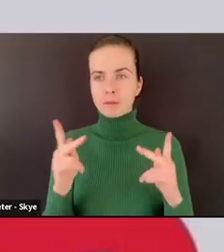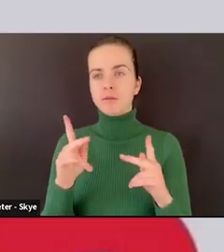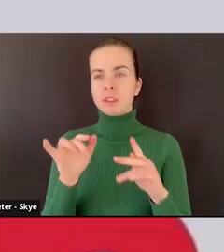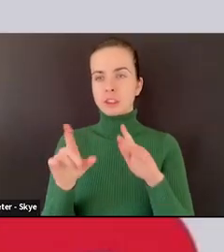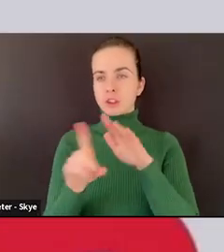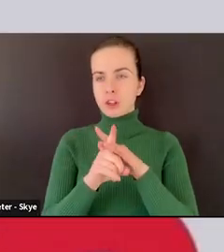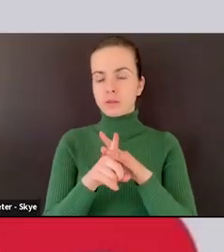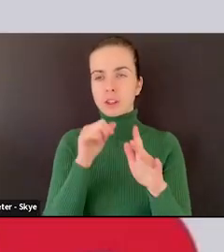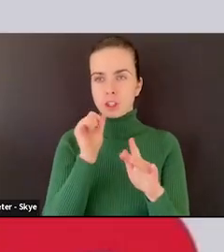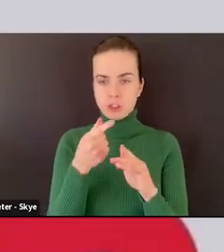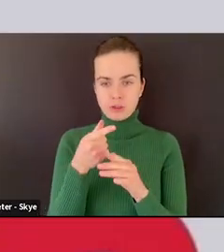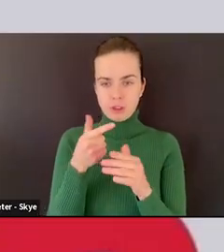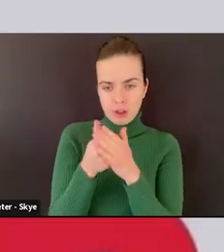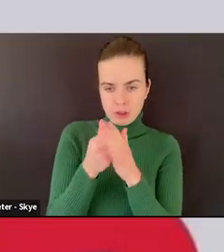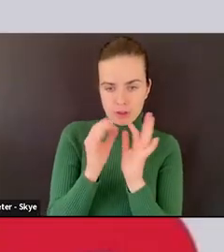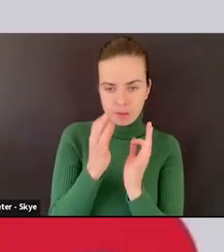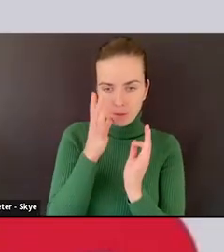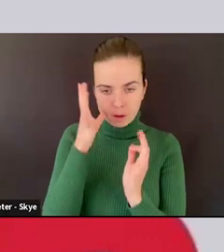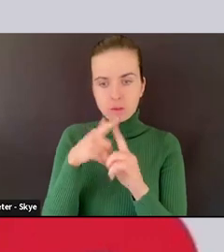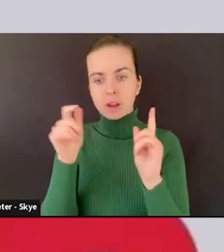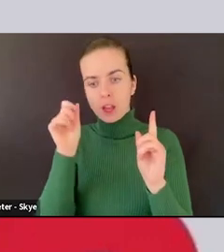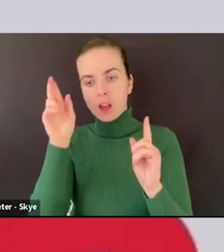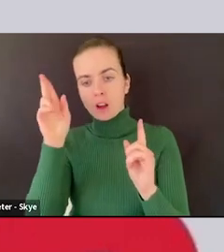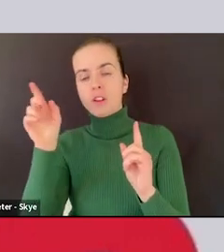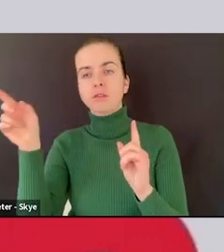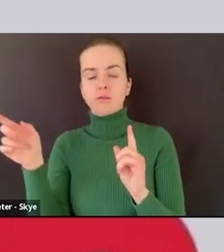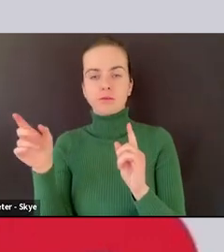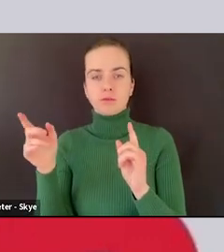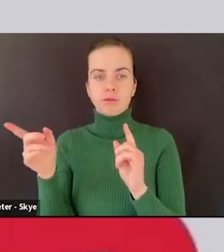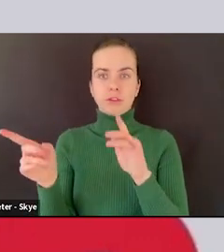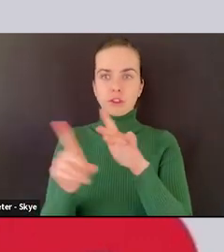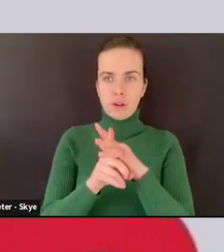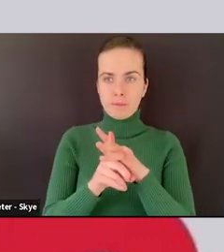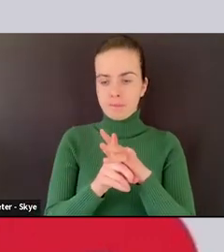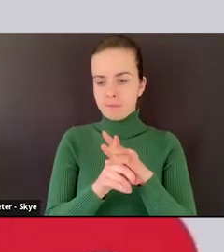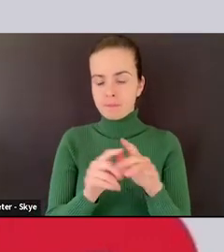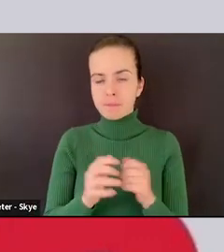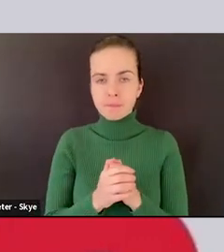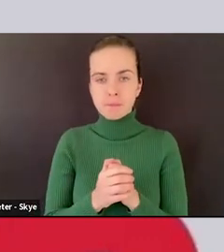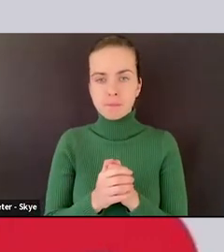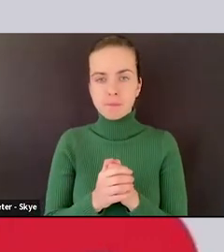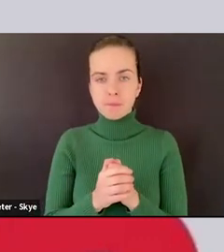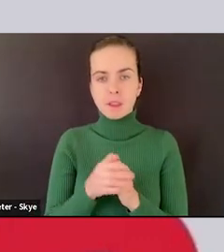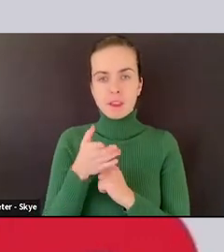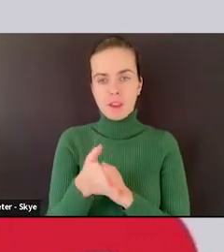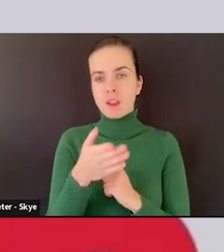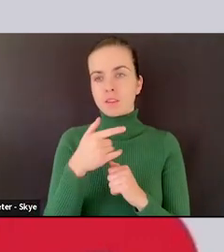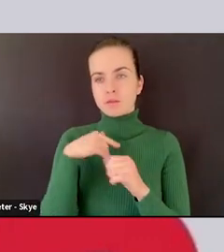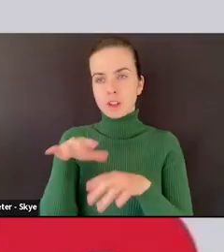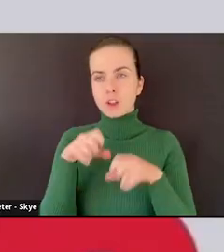but I had external family that were there. And what I did was I held a family meeting,